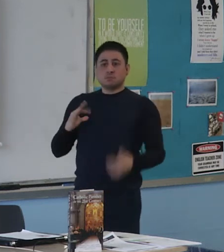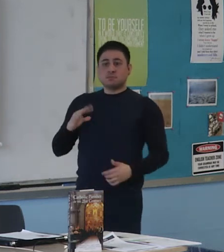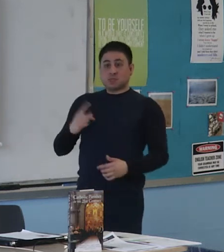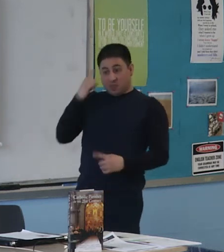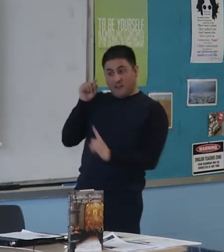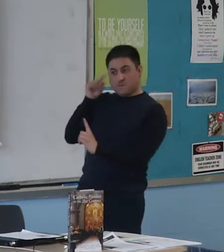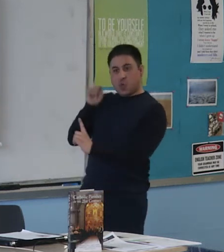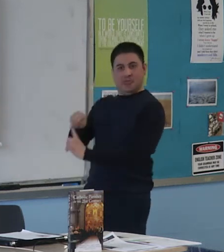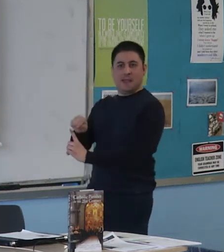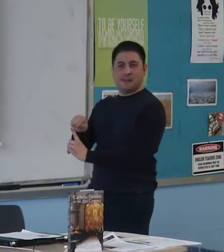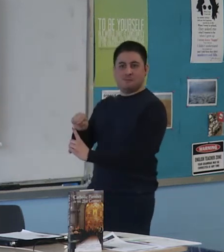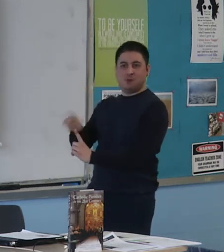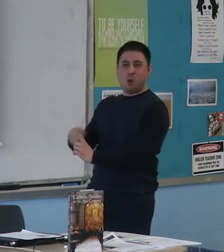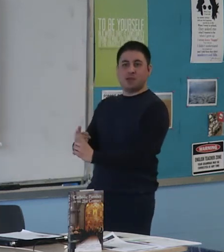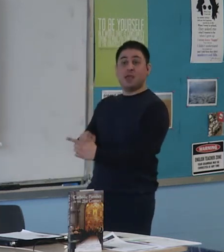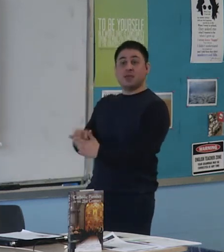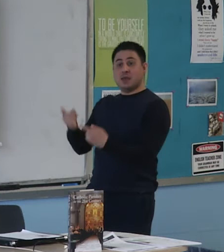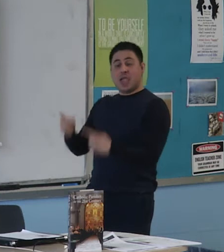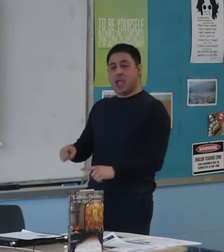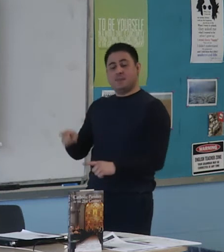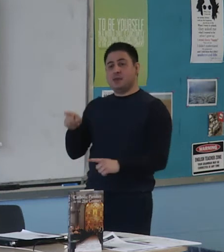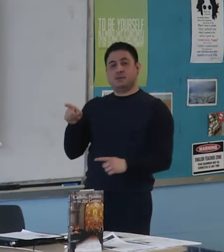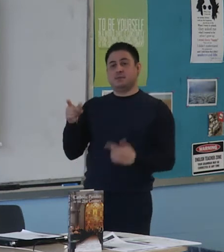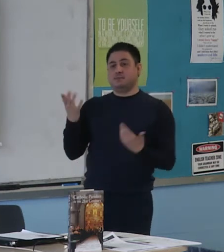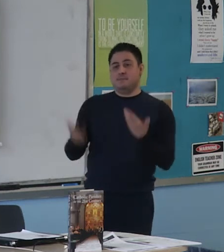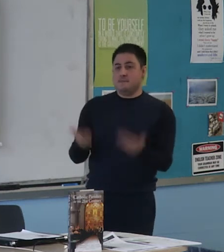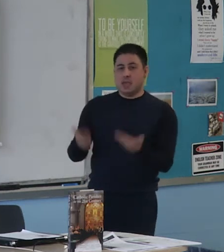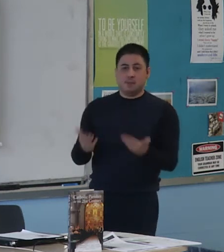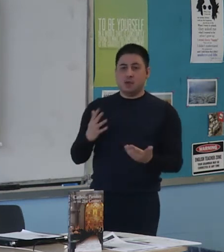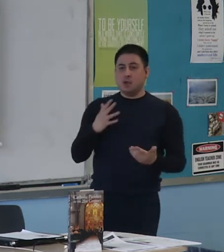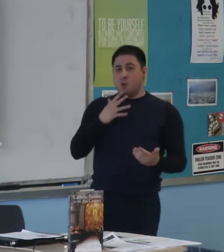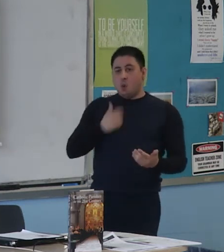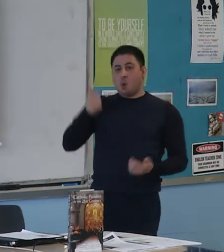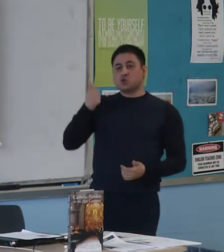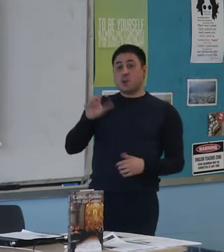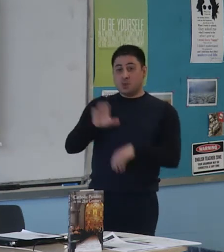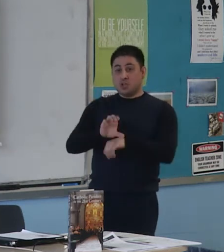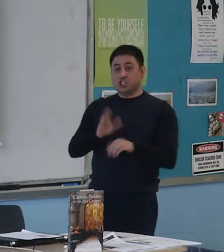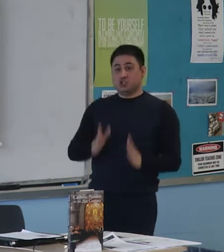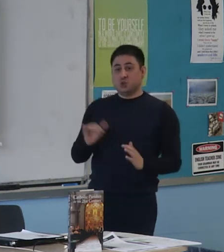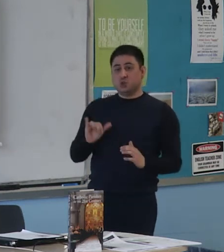them, but then you find out that the older parishioners - you suddenly have a